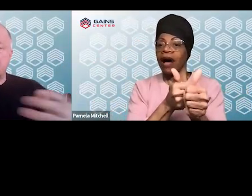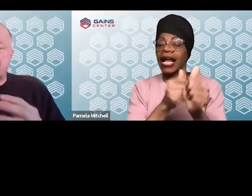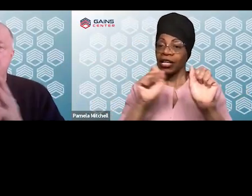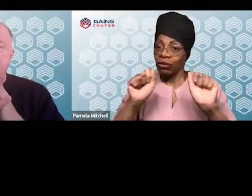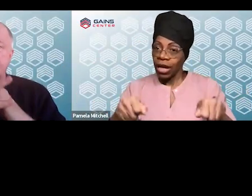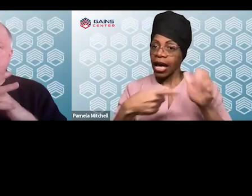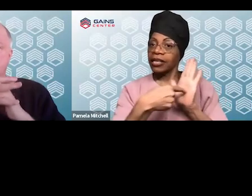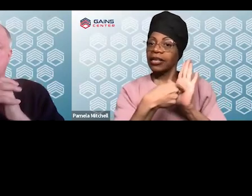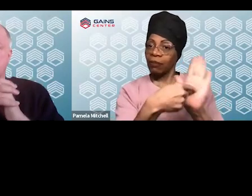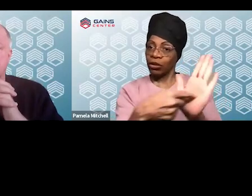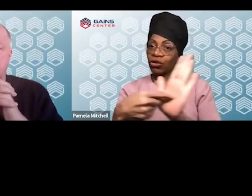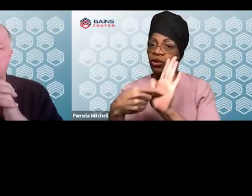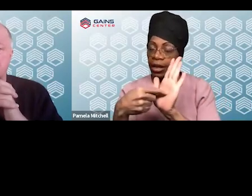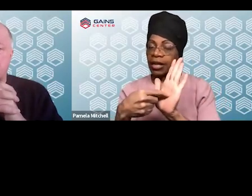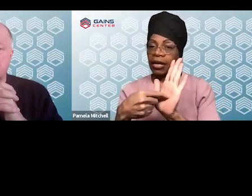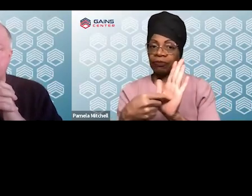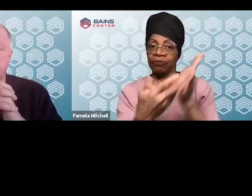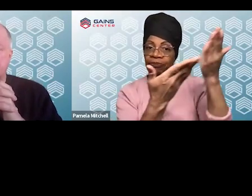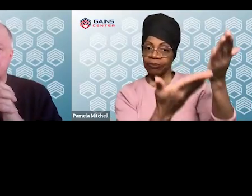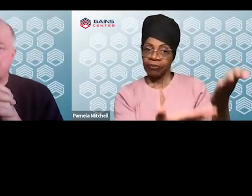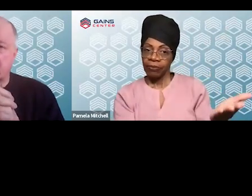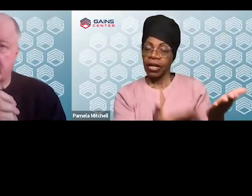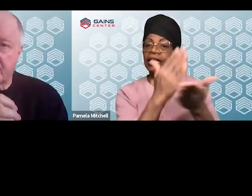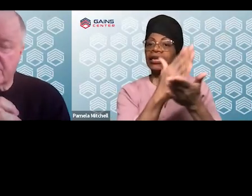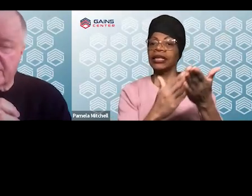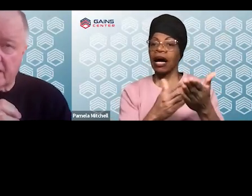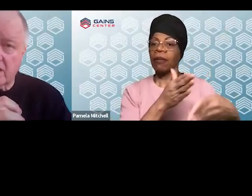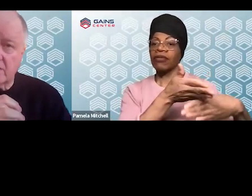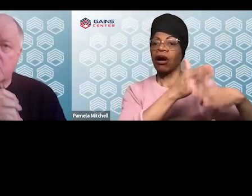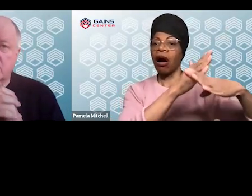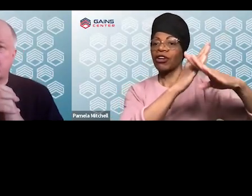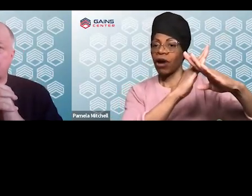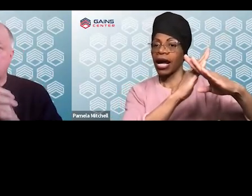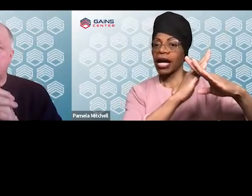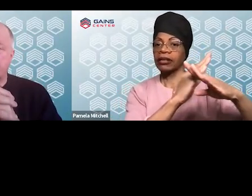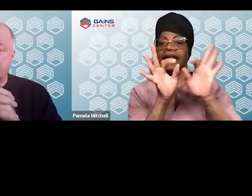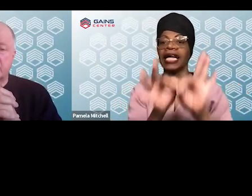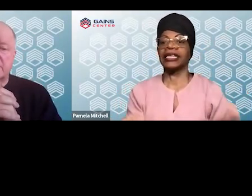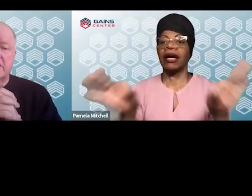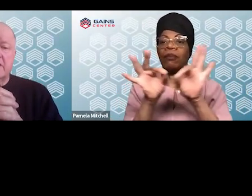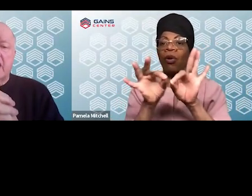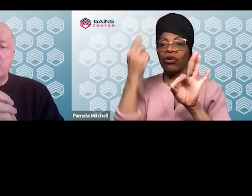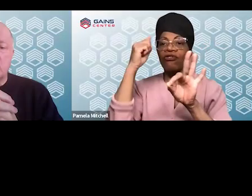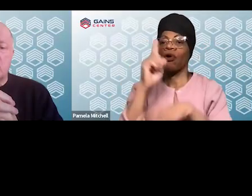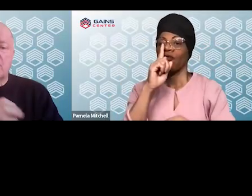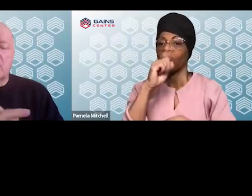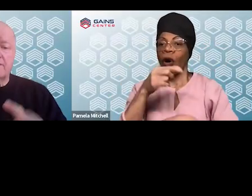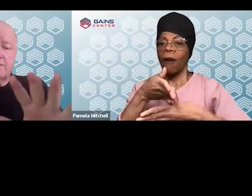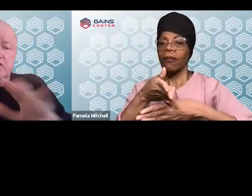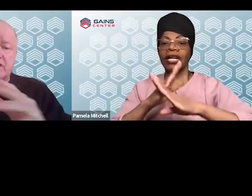These are some of the guardrails that are important for fraud prevention. I won't go over all of them.